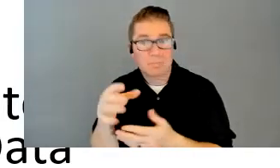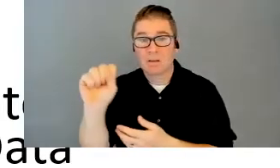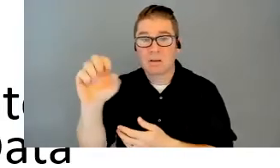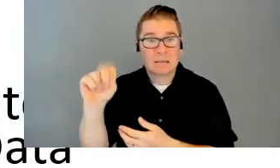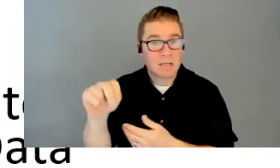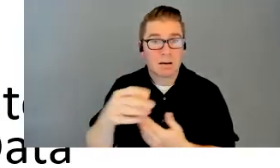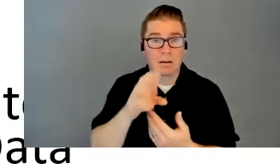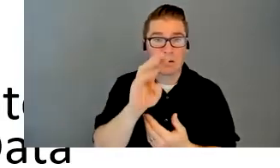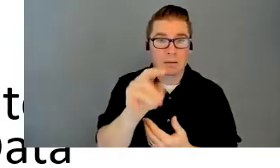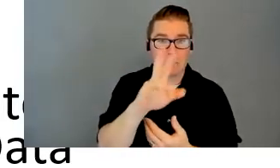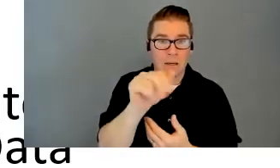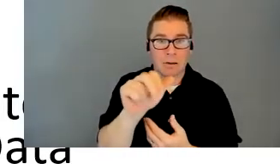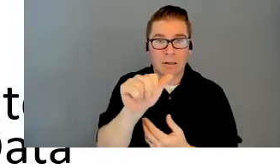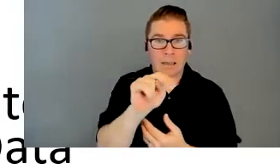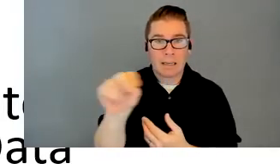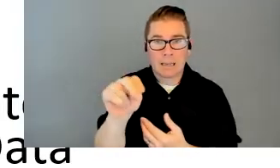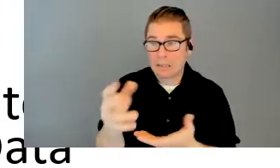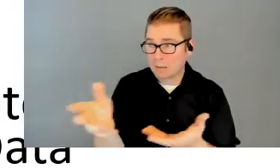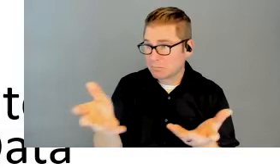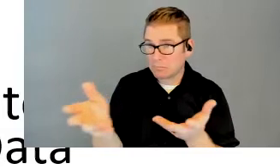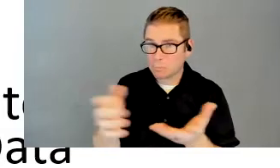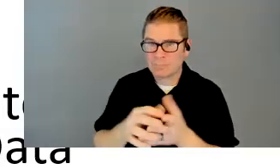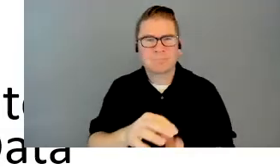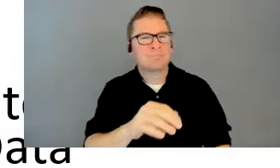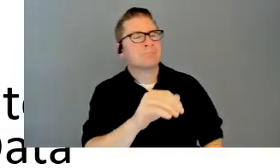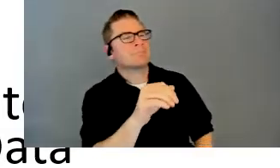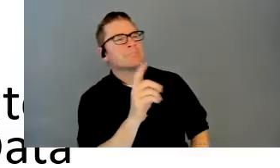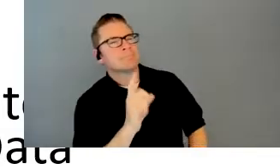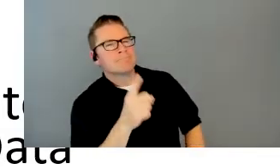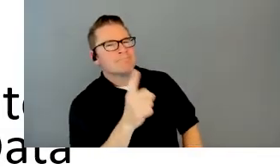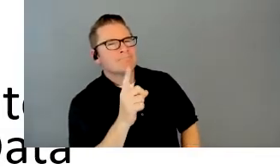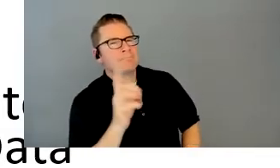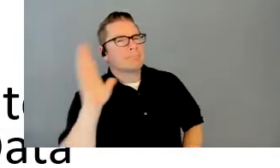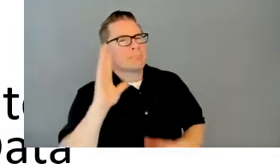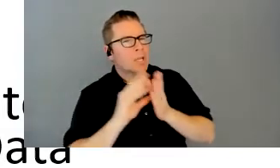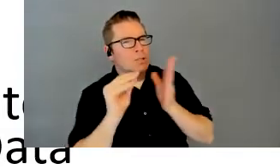So I I'm remembering a student panel that I participated in pre-COVID